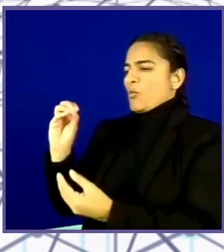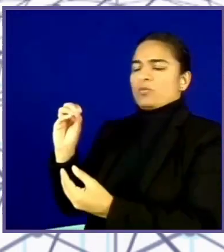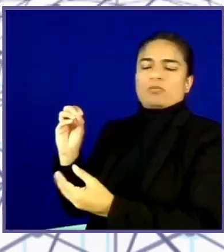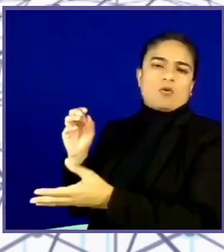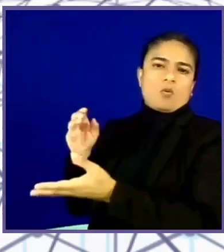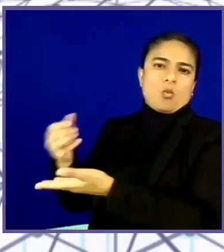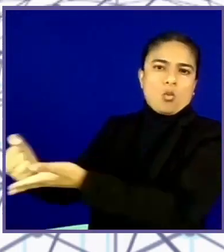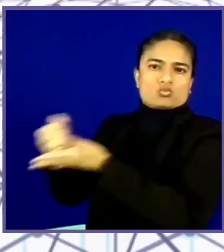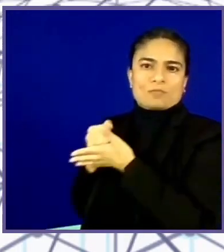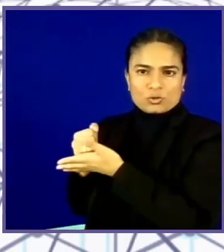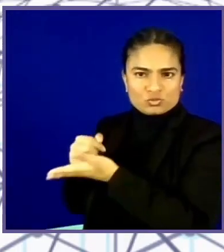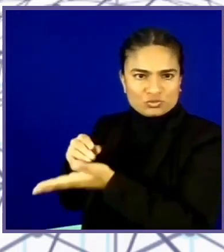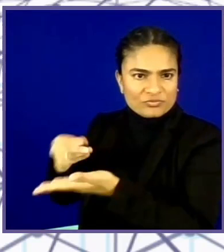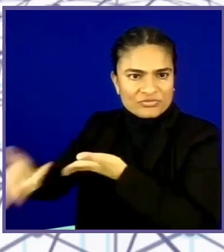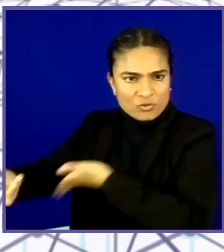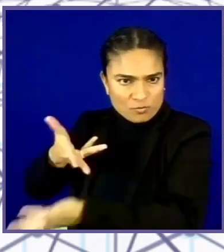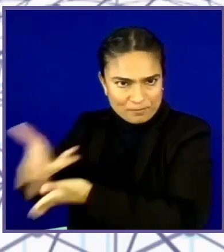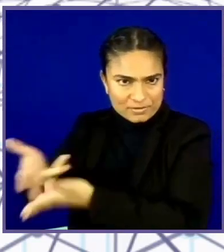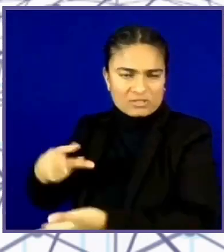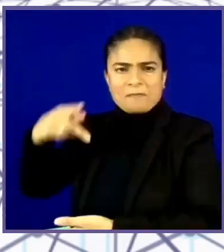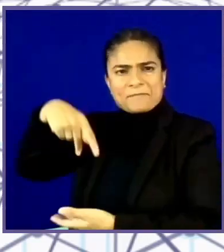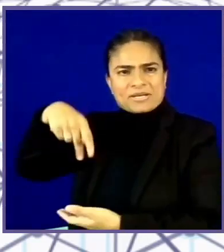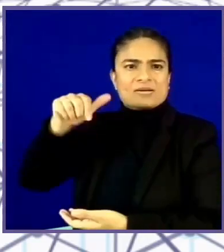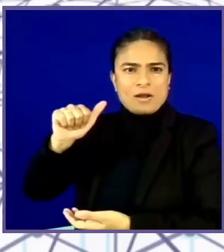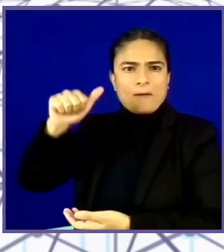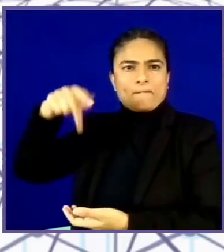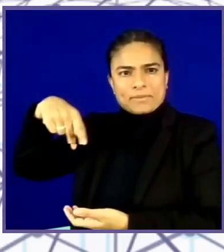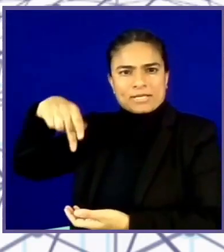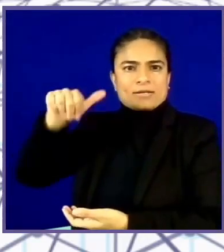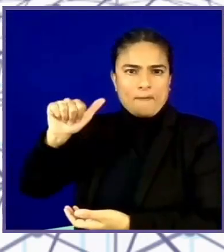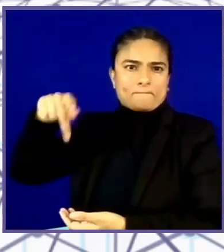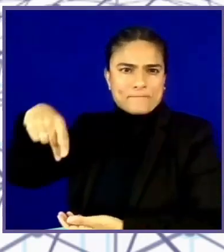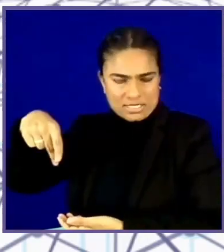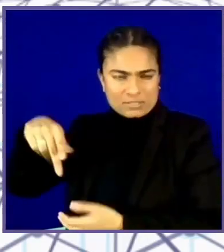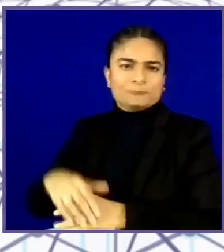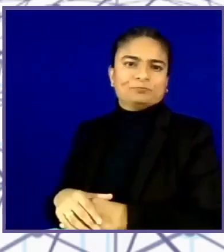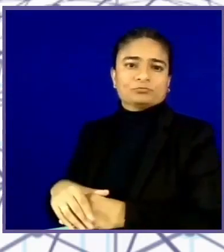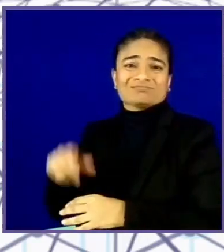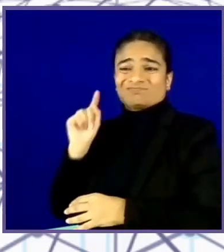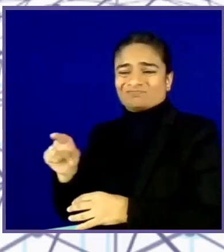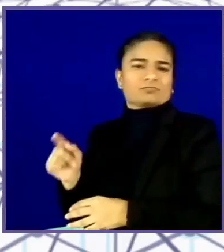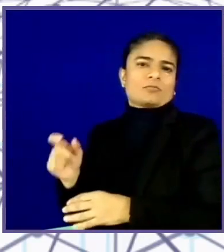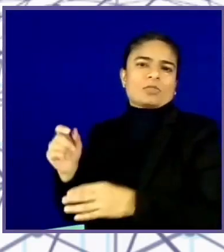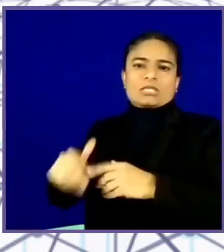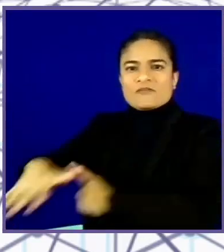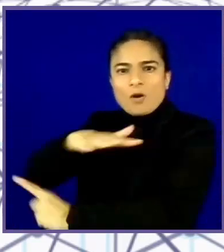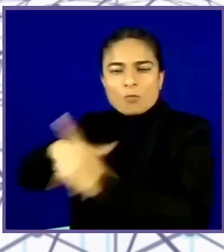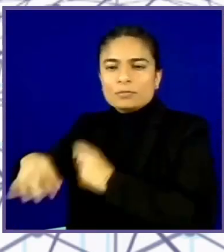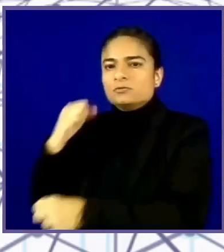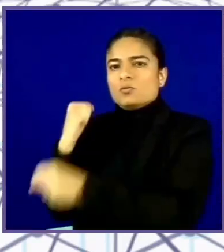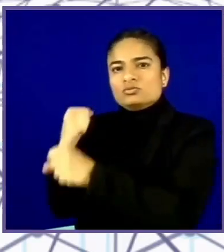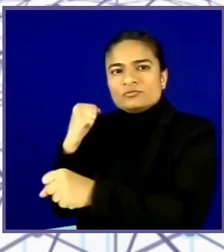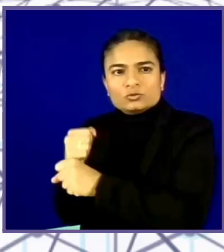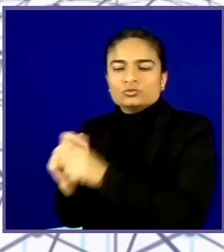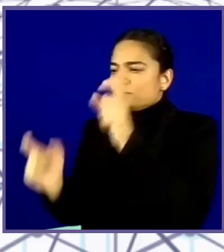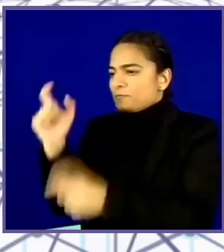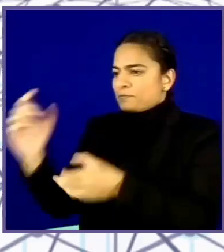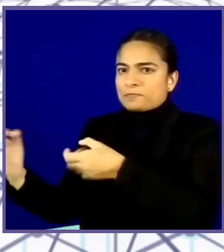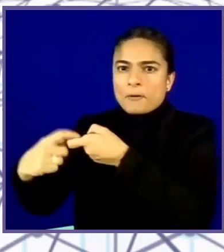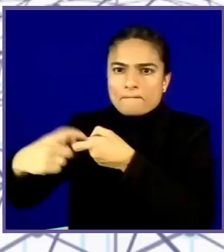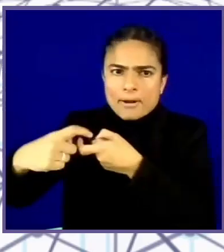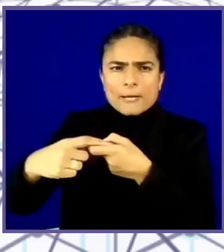COPM Canadian occupational Performance measure and the FIM Functional Independence measure.